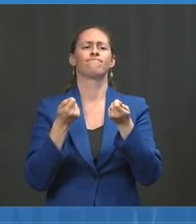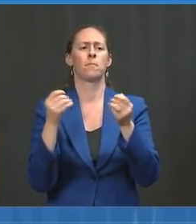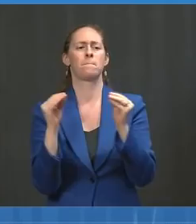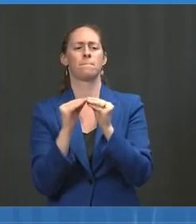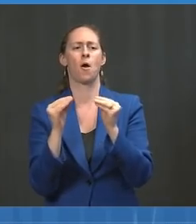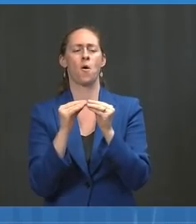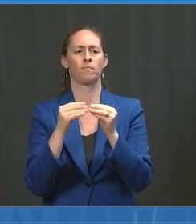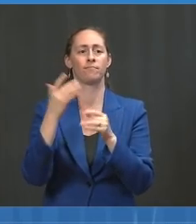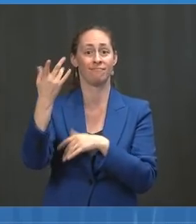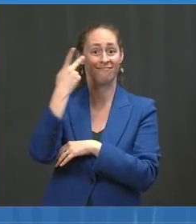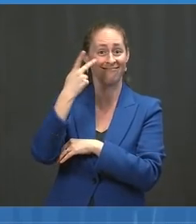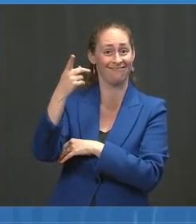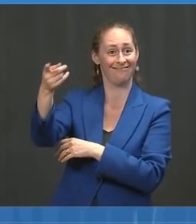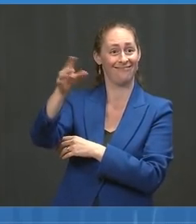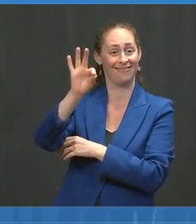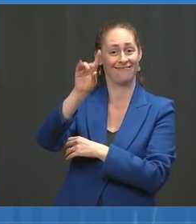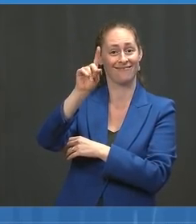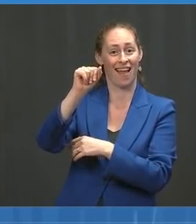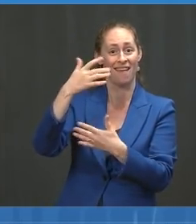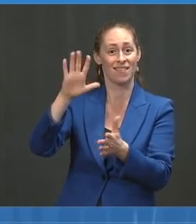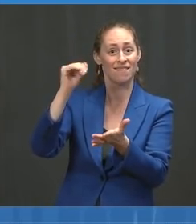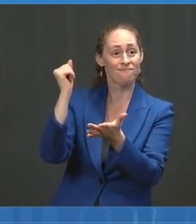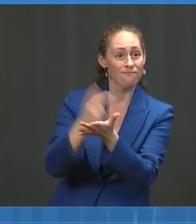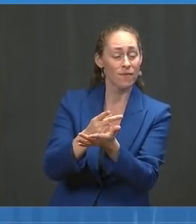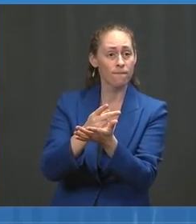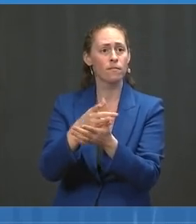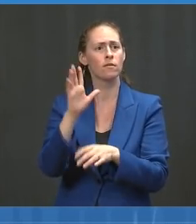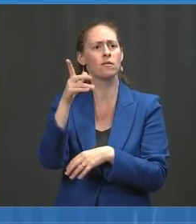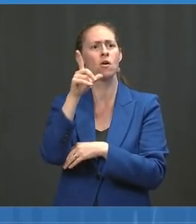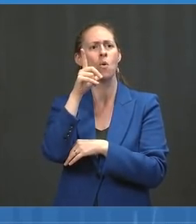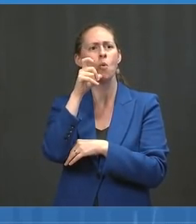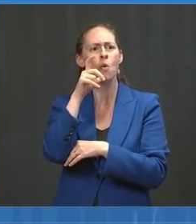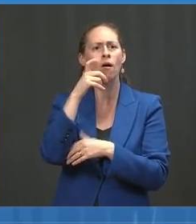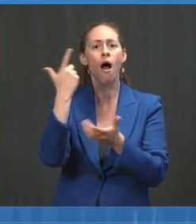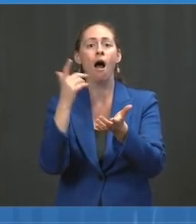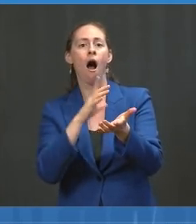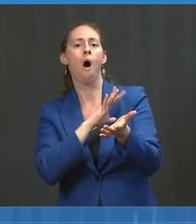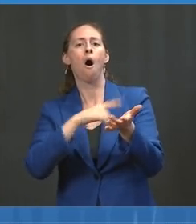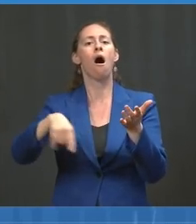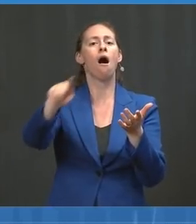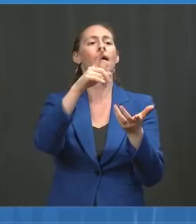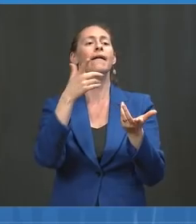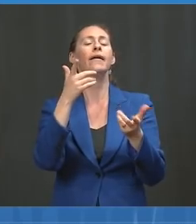in their efforts to vaccinate their workers and students. As our kids and young people return to the classroom,